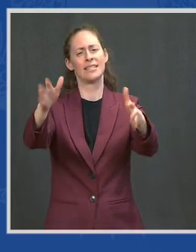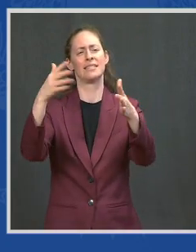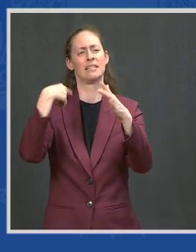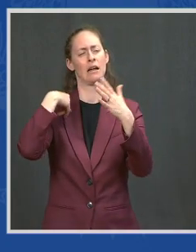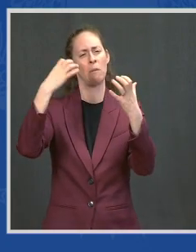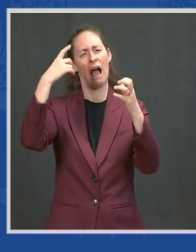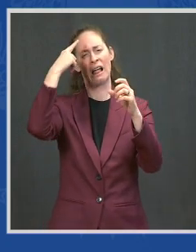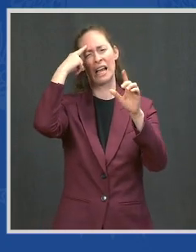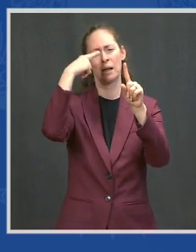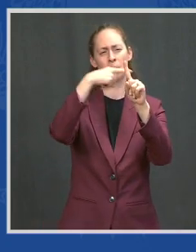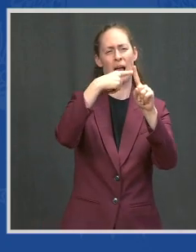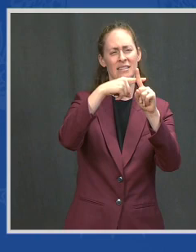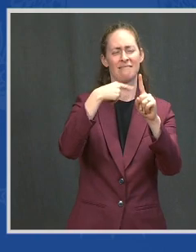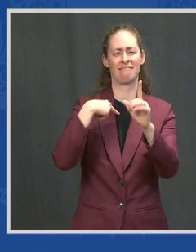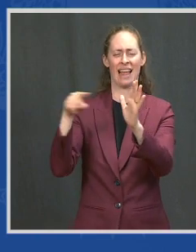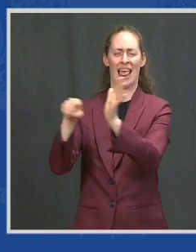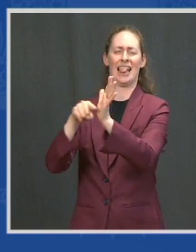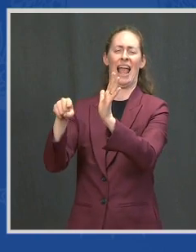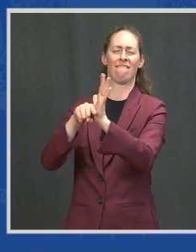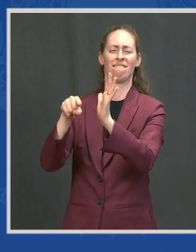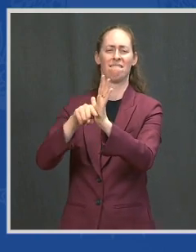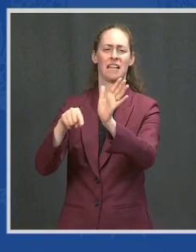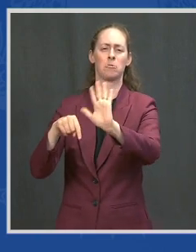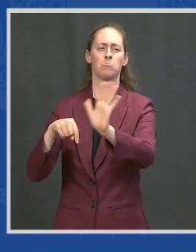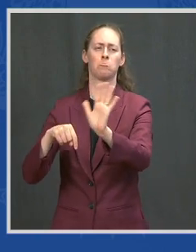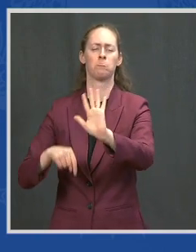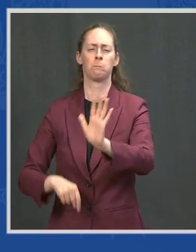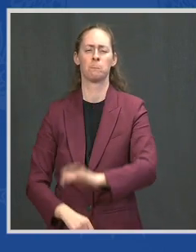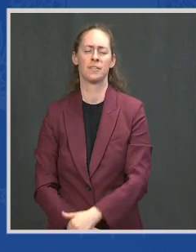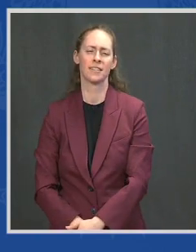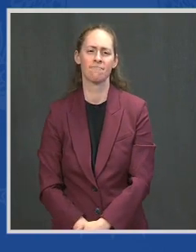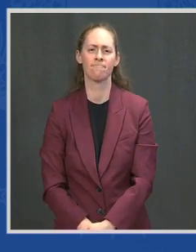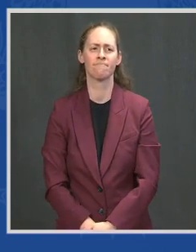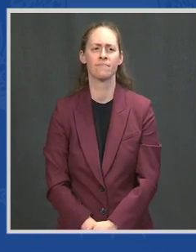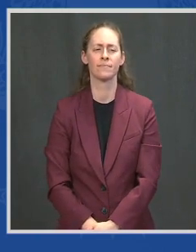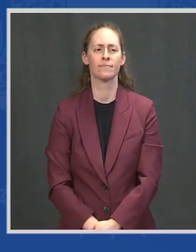So there is more that we can do. One of the things we can do